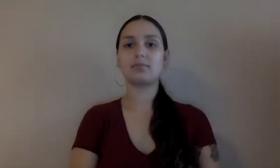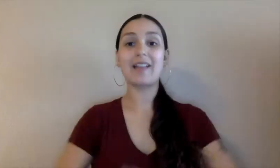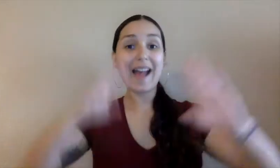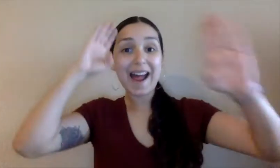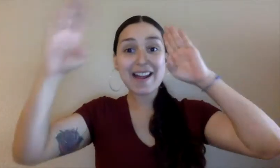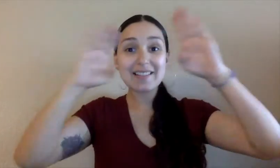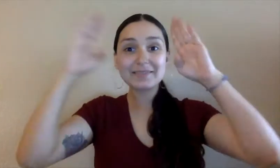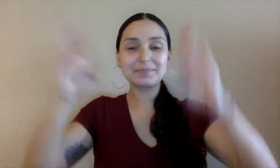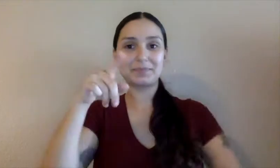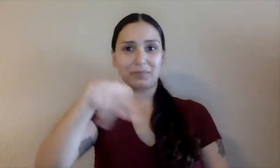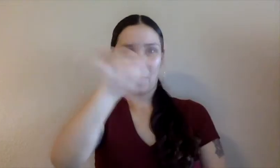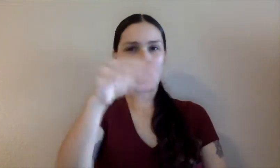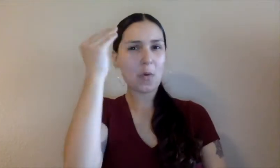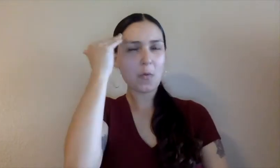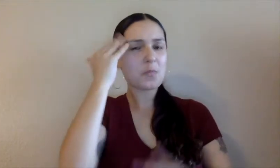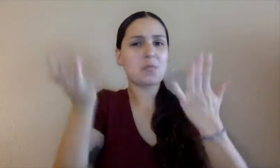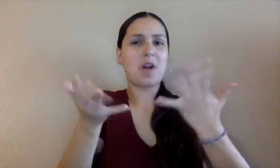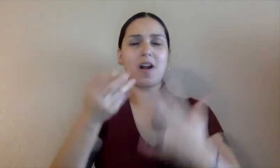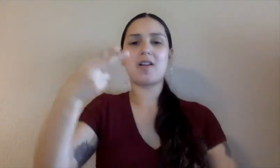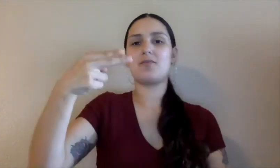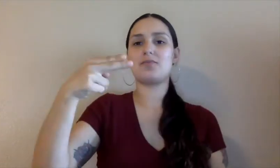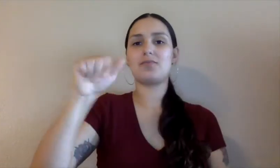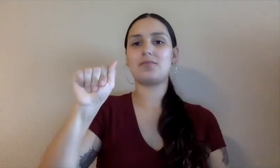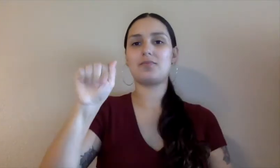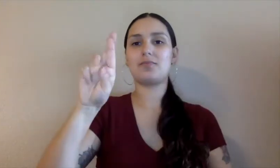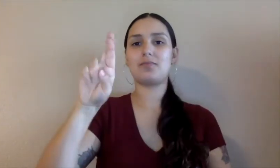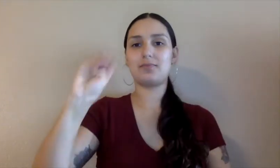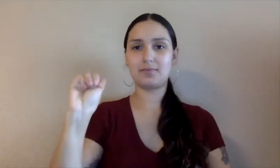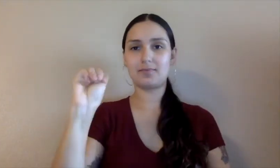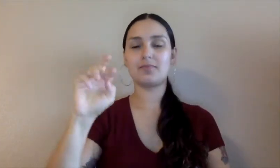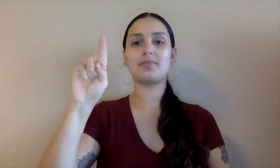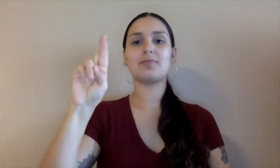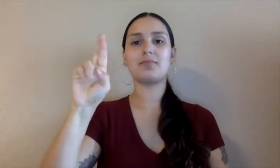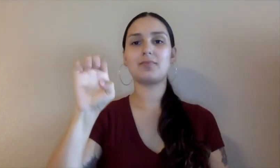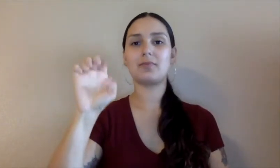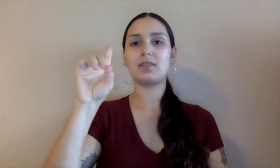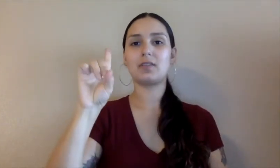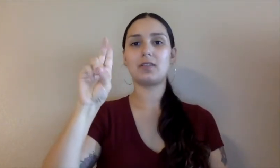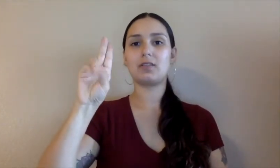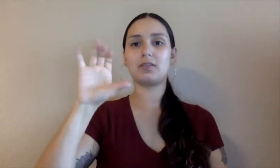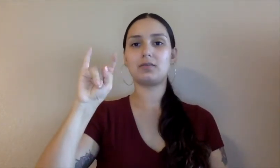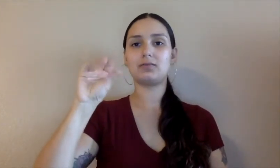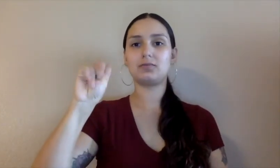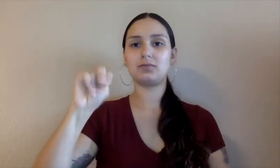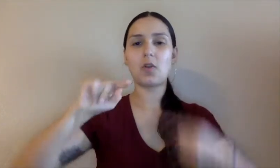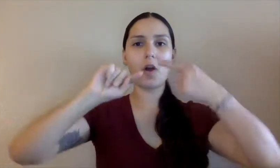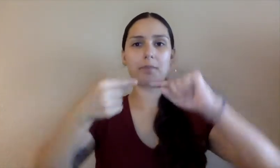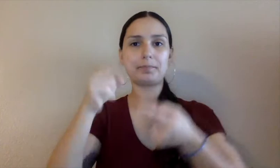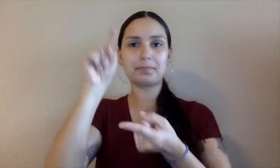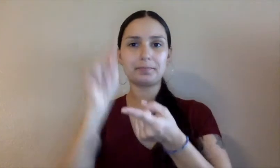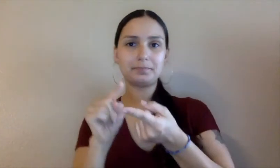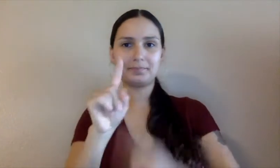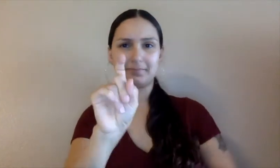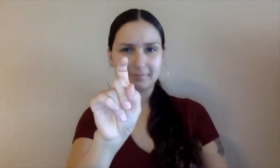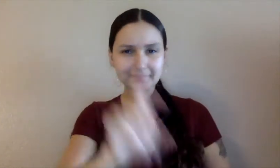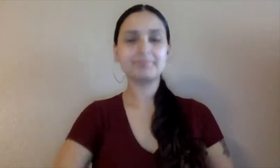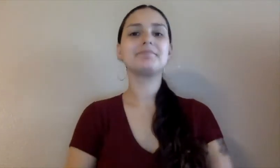Hello! Do you know what harm reduction is?